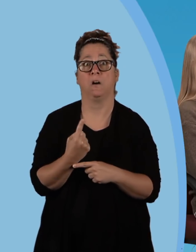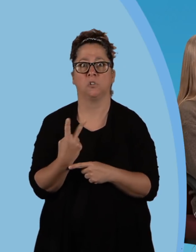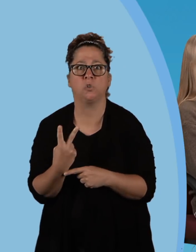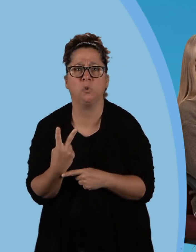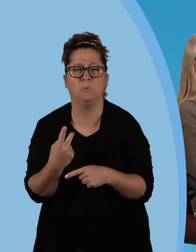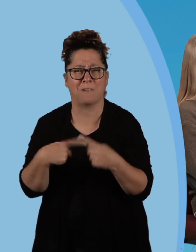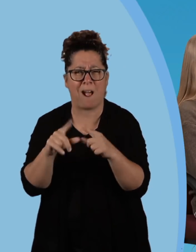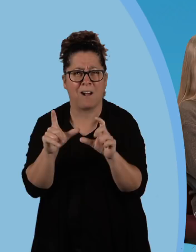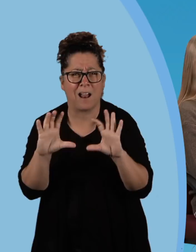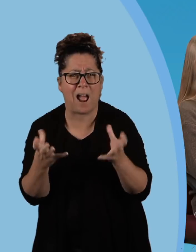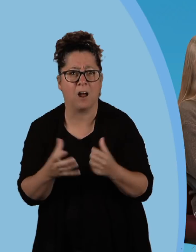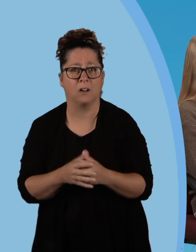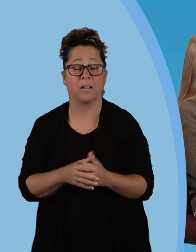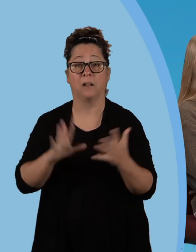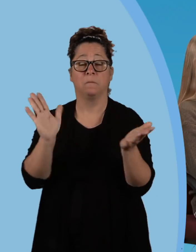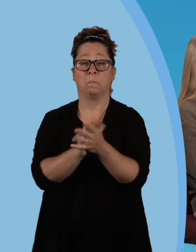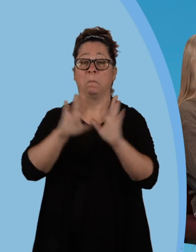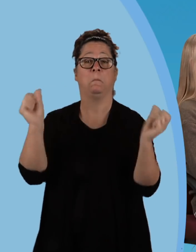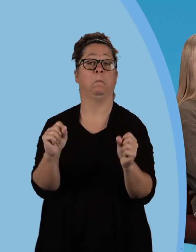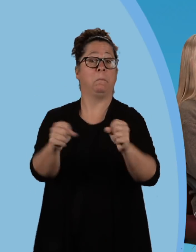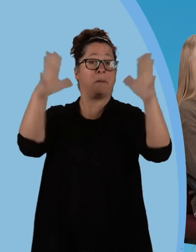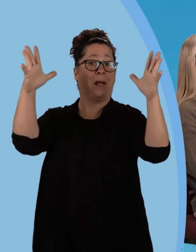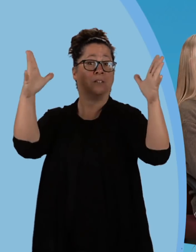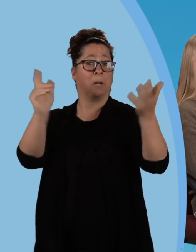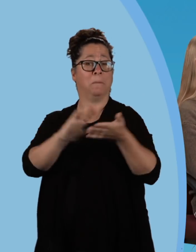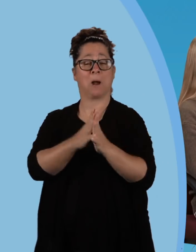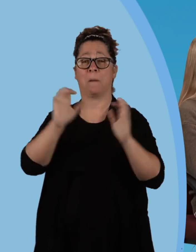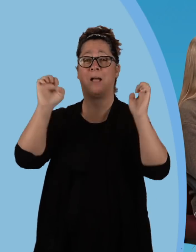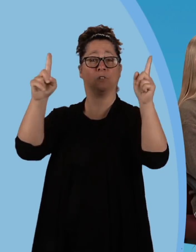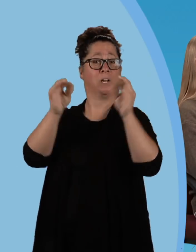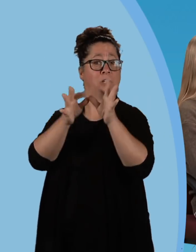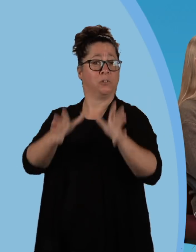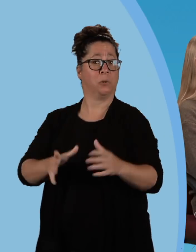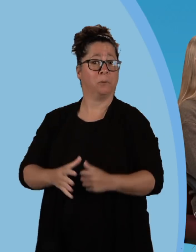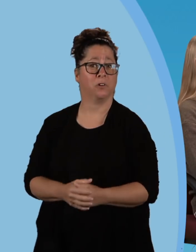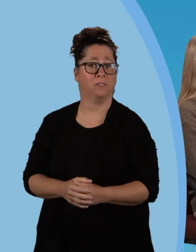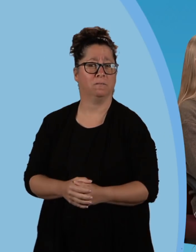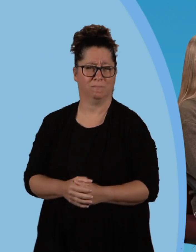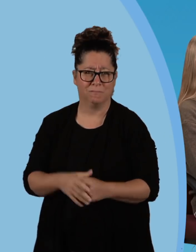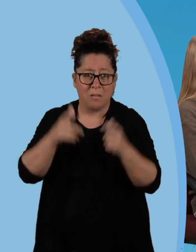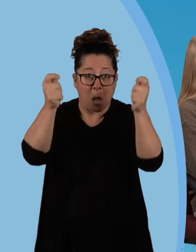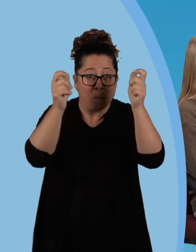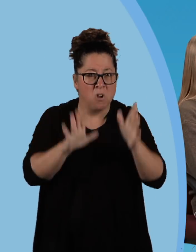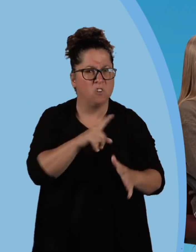has taken maybe one or two sign language classes and then, voila, they become an educational interpreter.